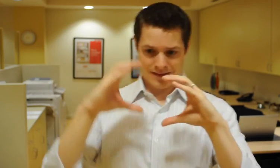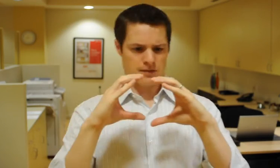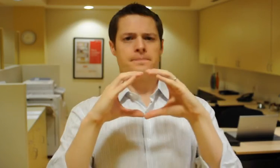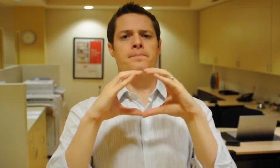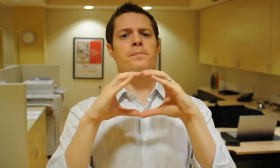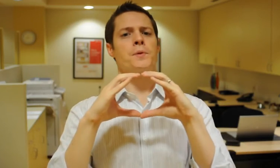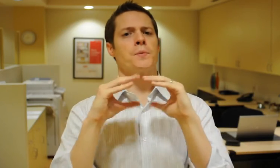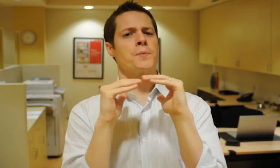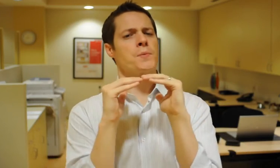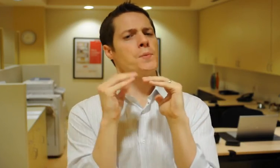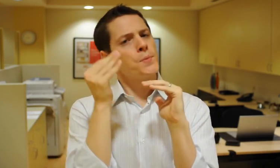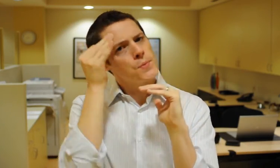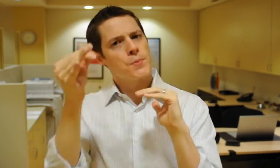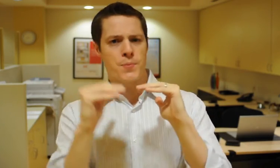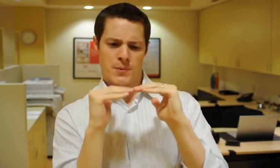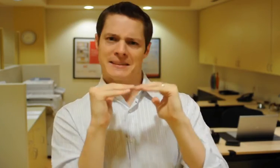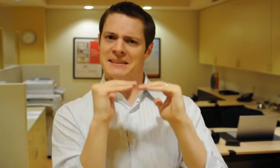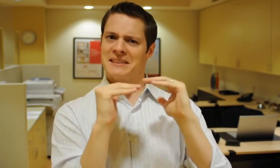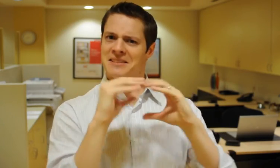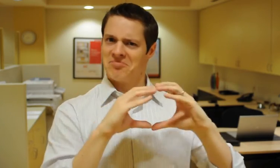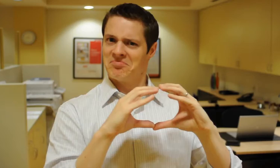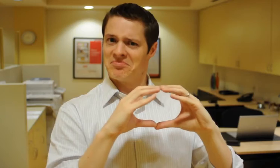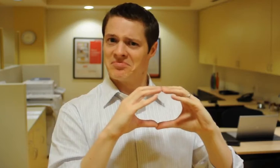Usually they broke even or posted a slim profit.